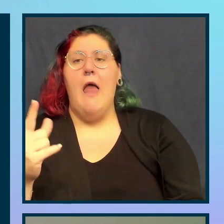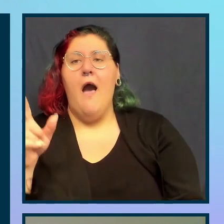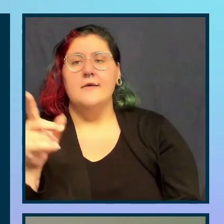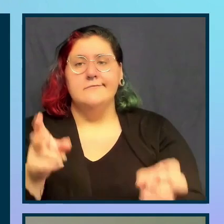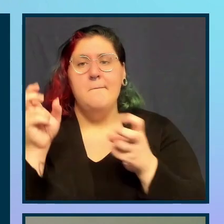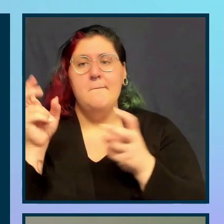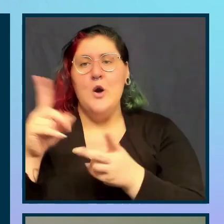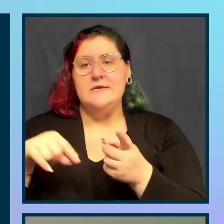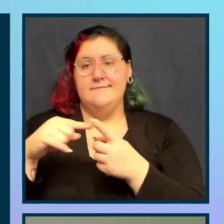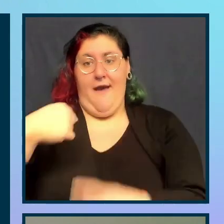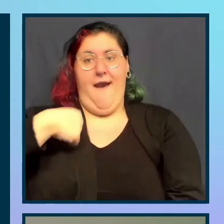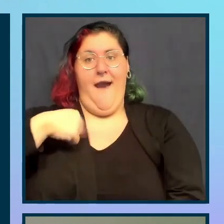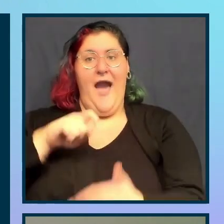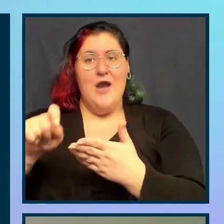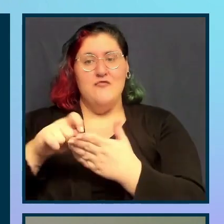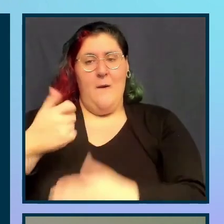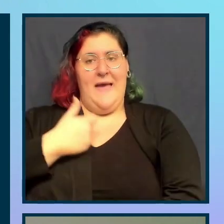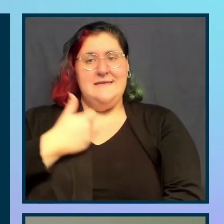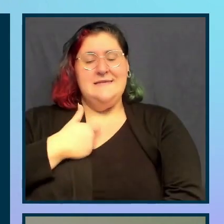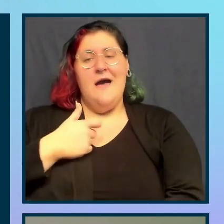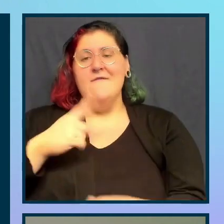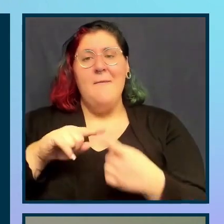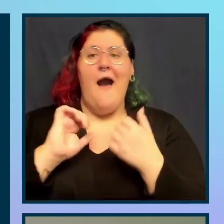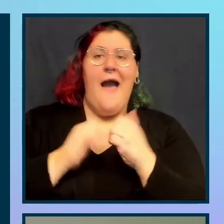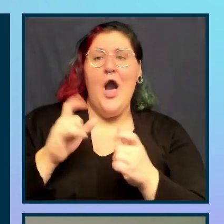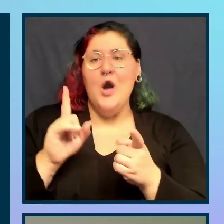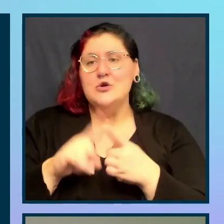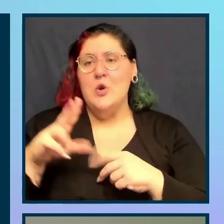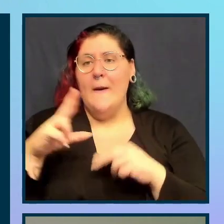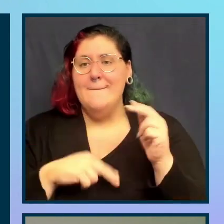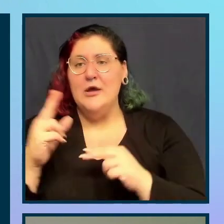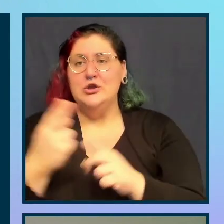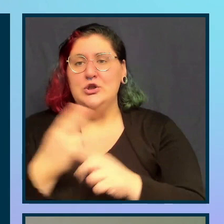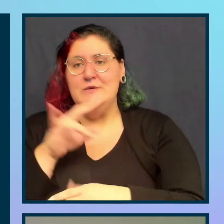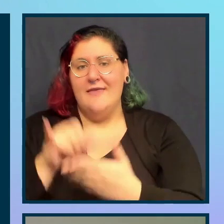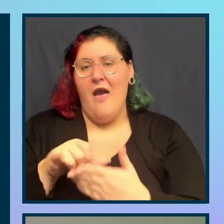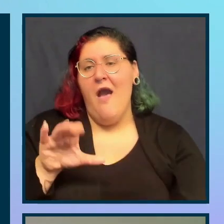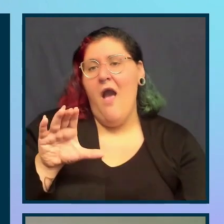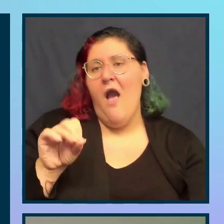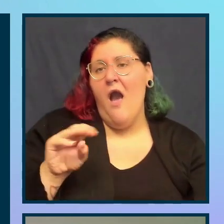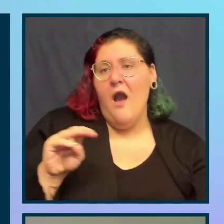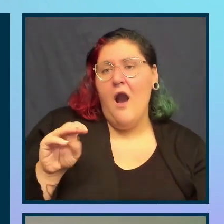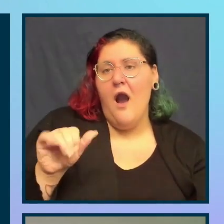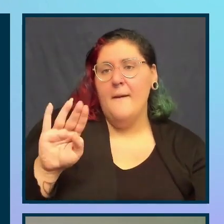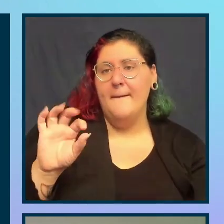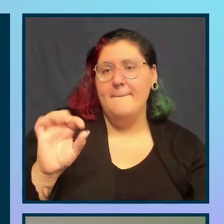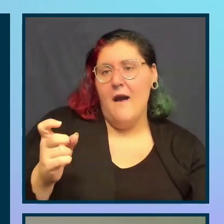how they match accessibility, APIs, things like that. So very, very complex, a lot of stuff to learn,